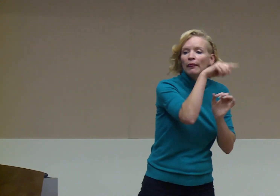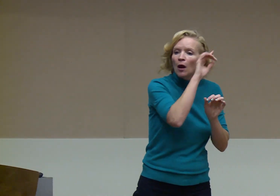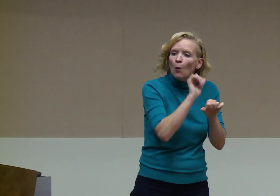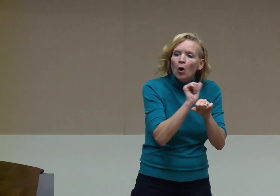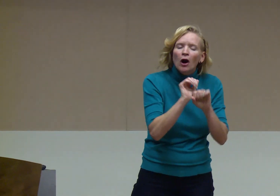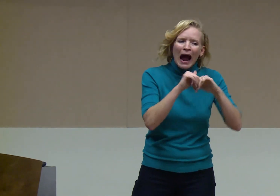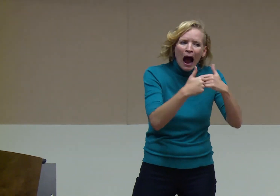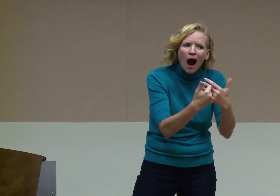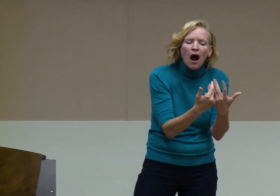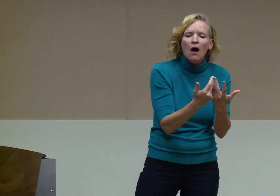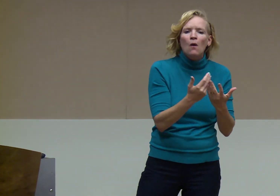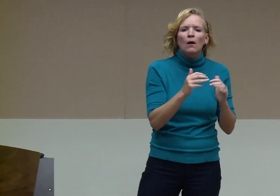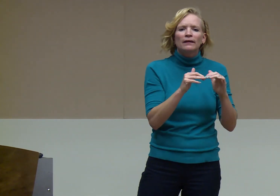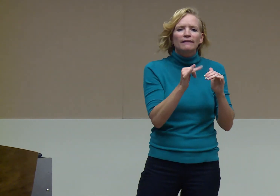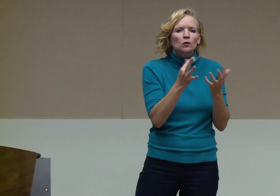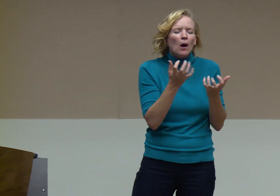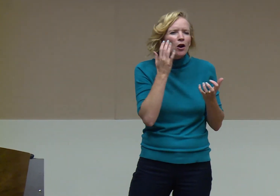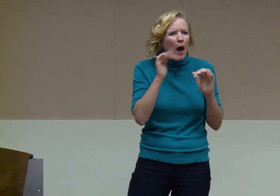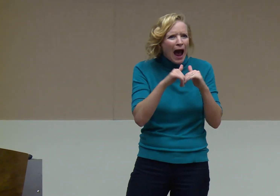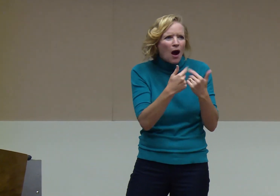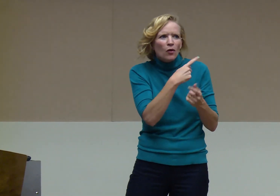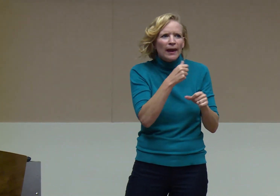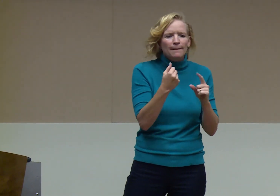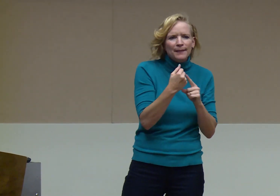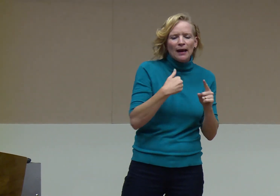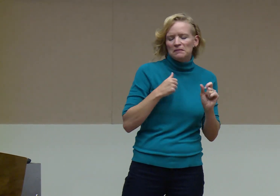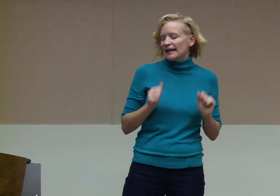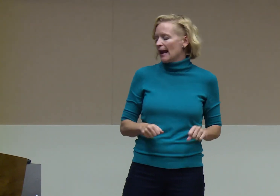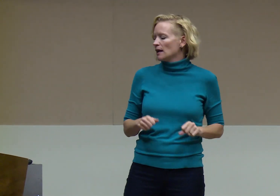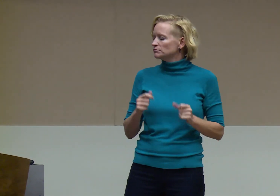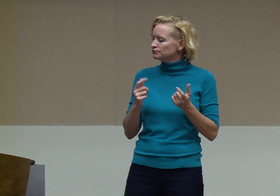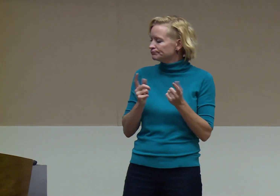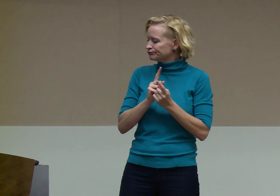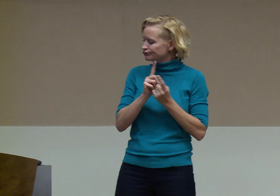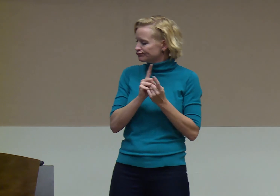but I think for the sake of time, I'll go on.